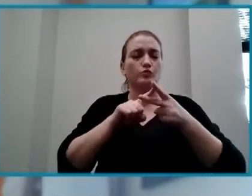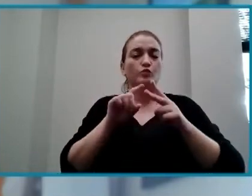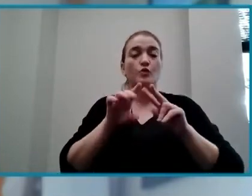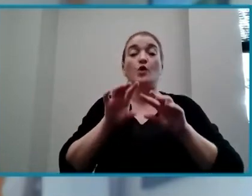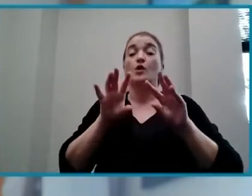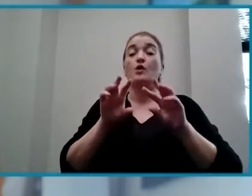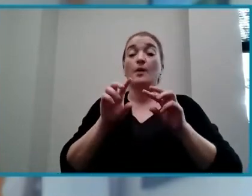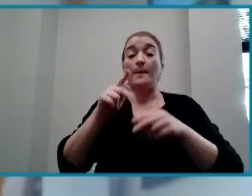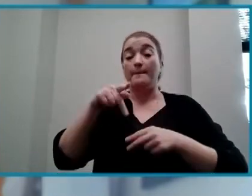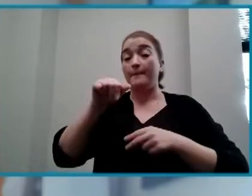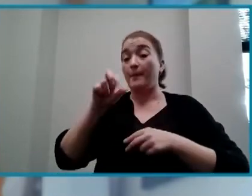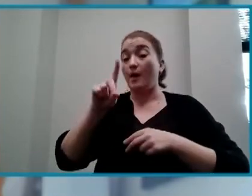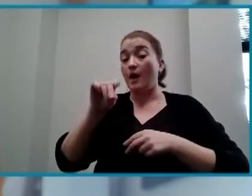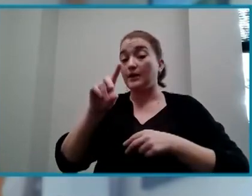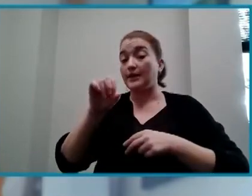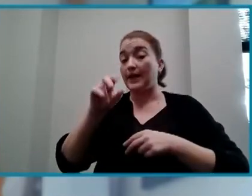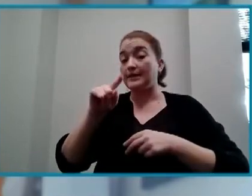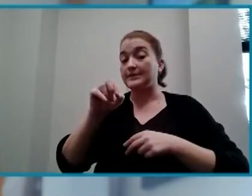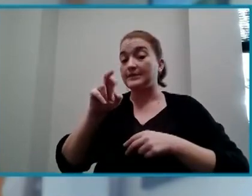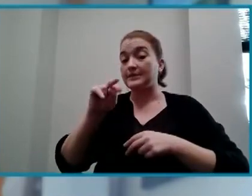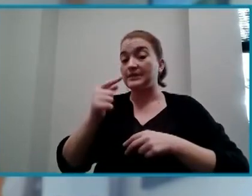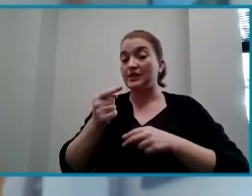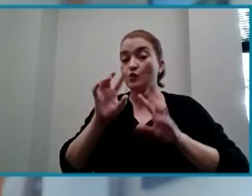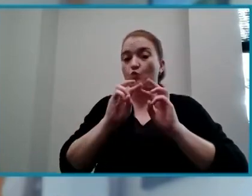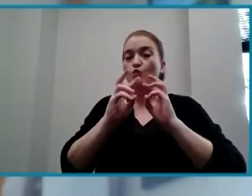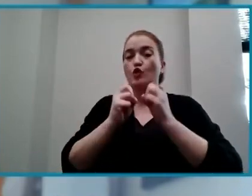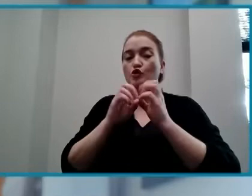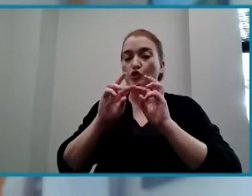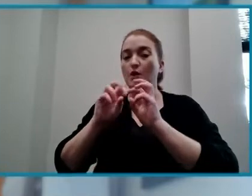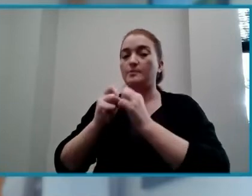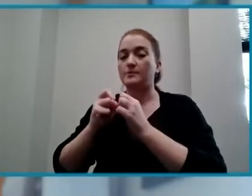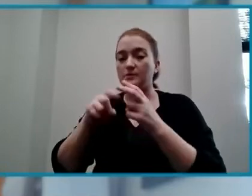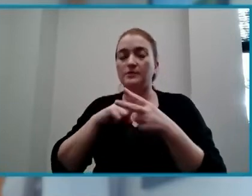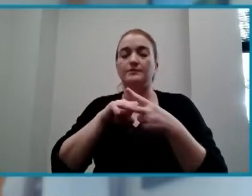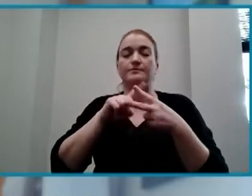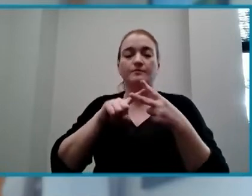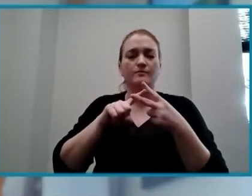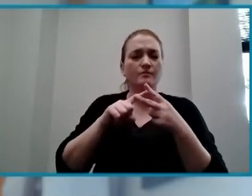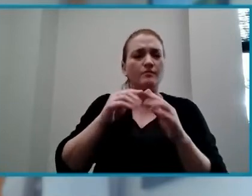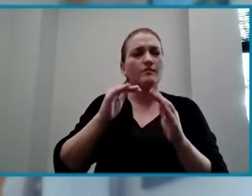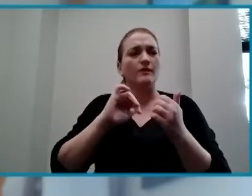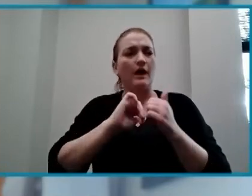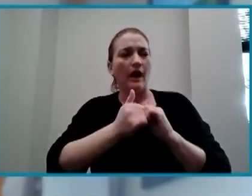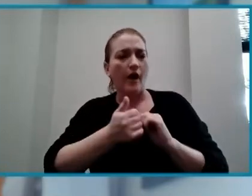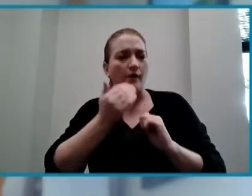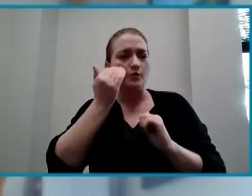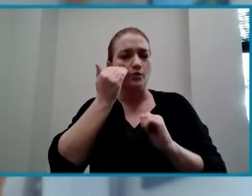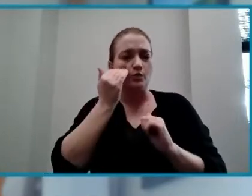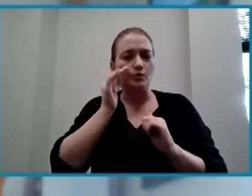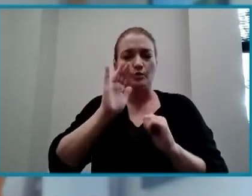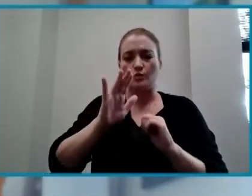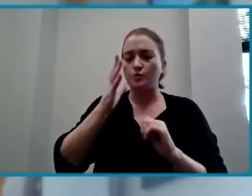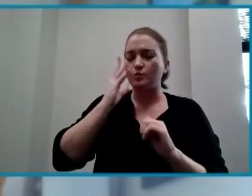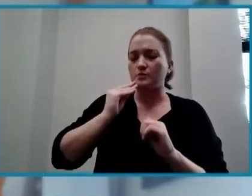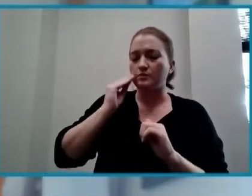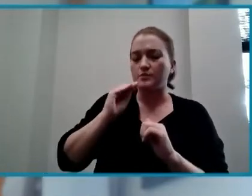about things like military folklore, the ways of knowing and being, as part of the military experience, as part of the veteran experience. We had,